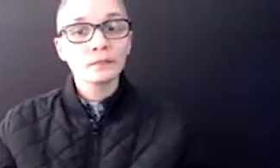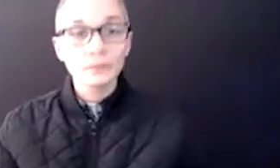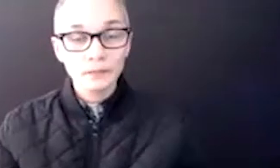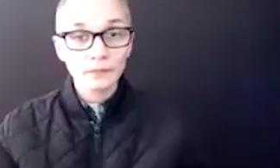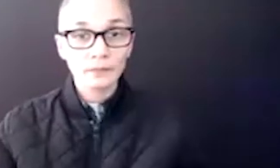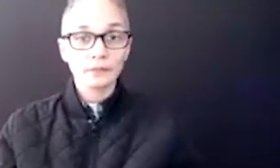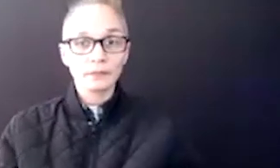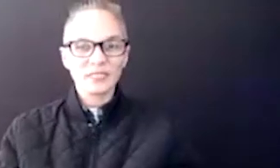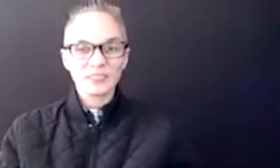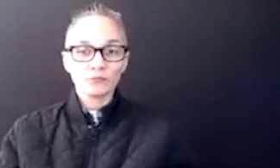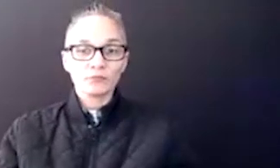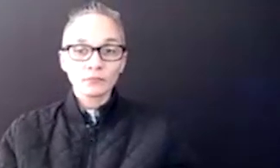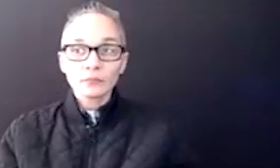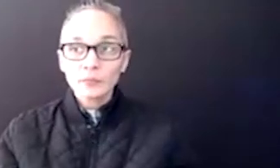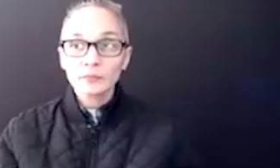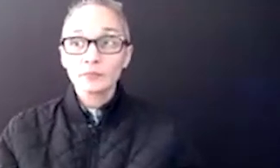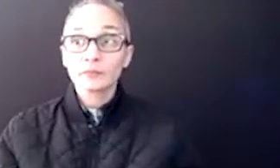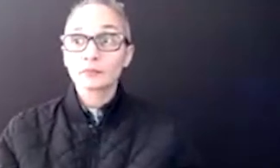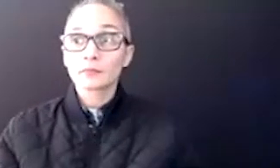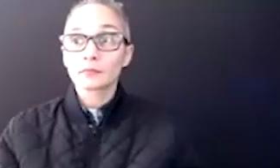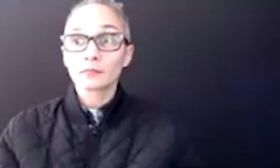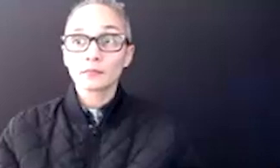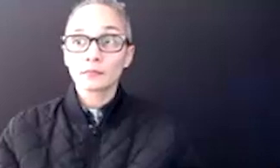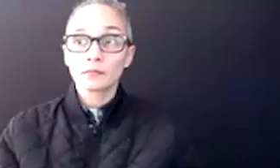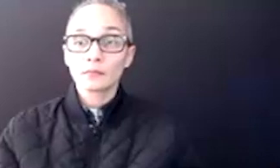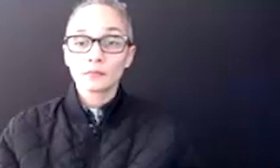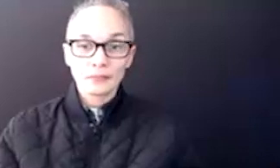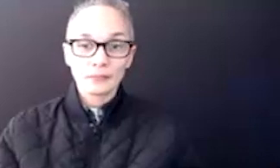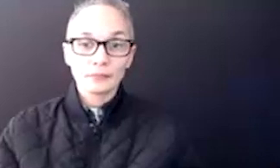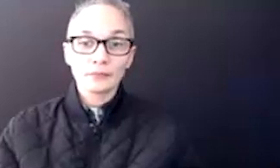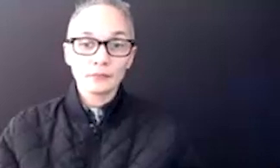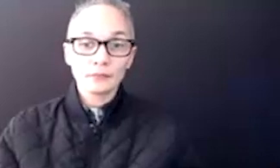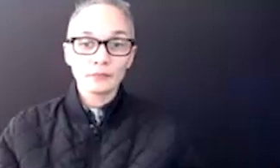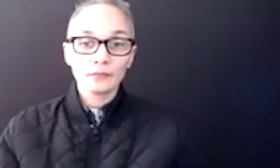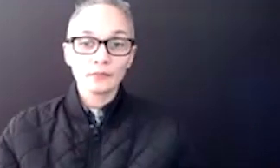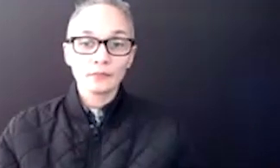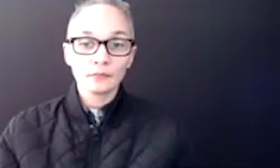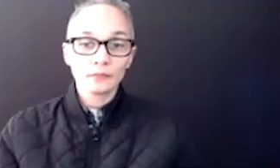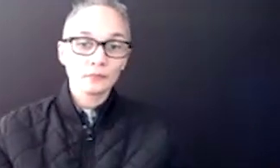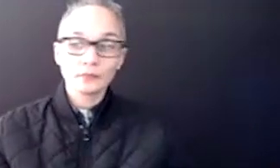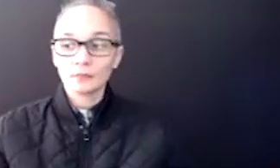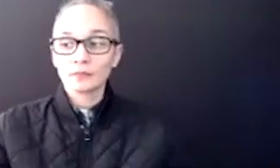and that is there's this tendency to use the vernacular. An email is a correspondence course.